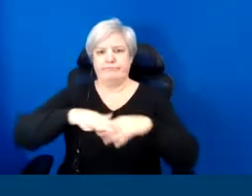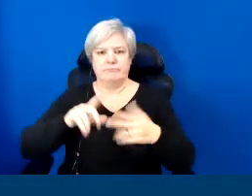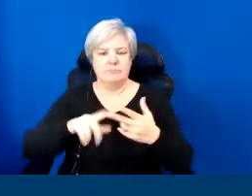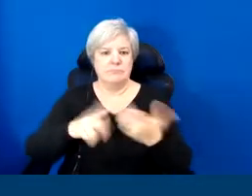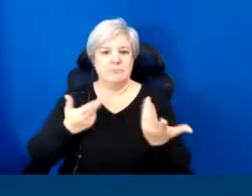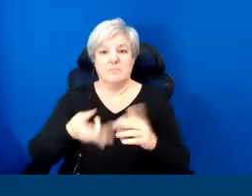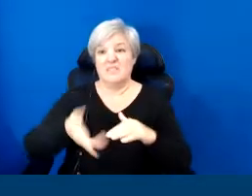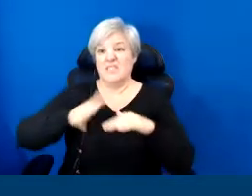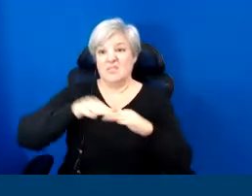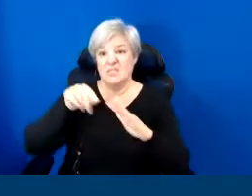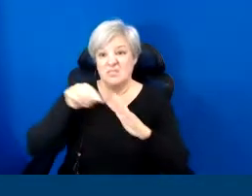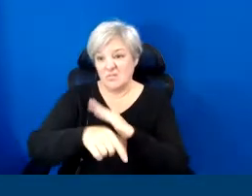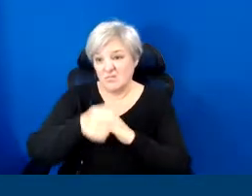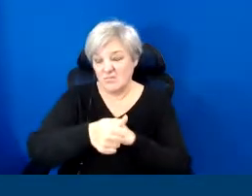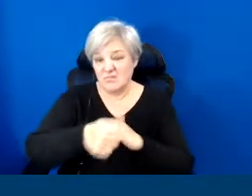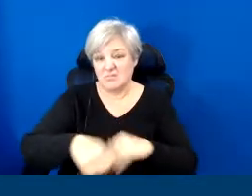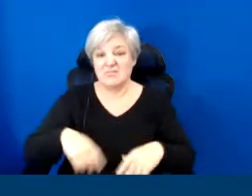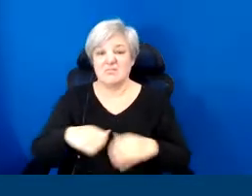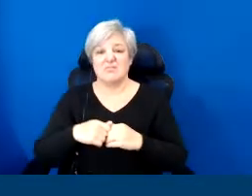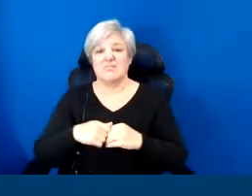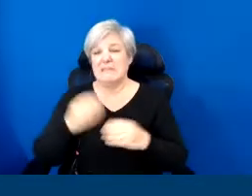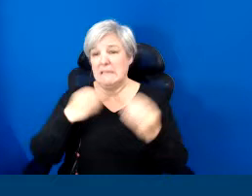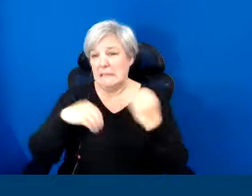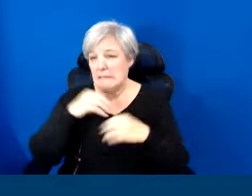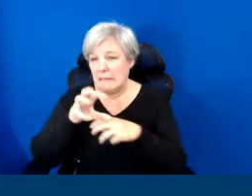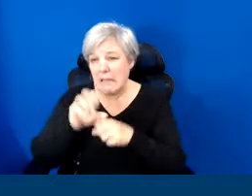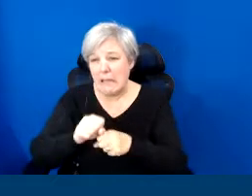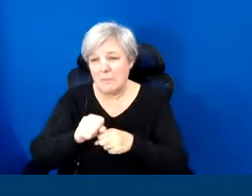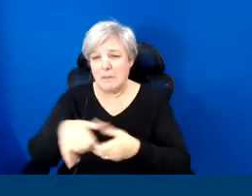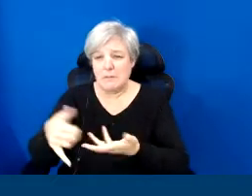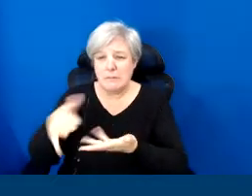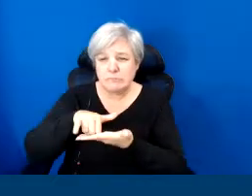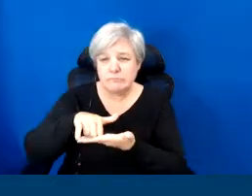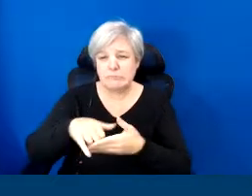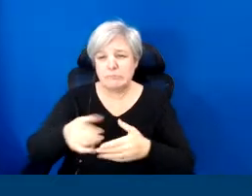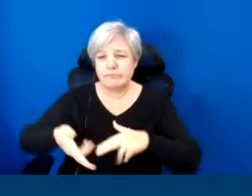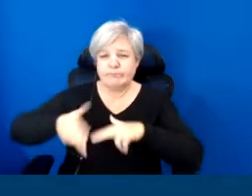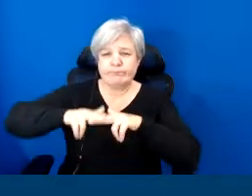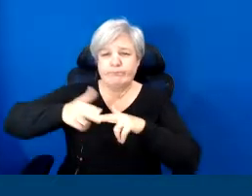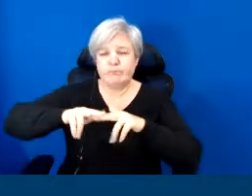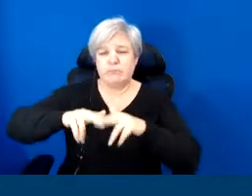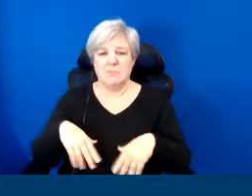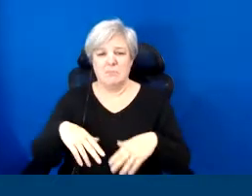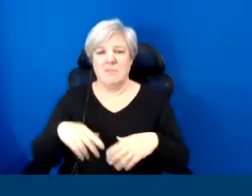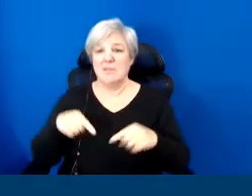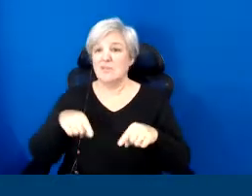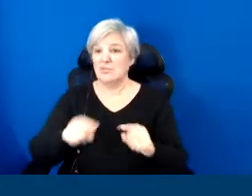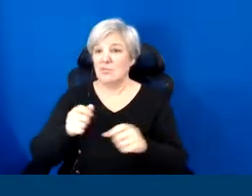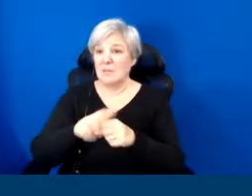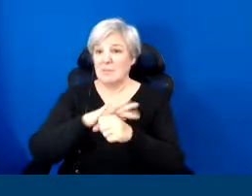obesity and unhealthy eating habits. And a lot of people did not get a lot of physical activity.